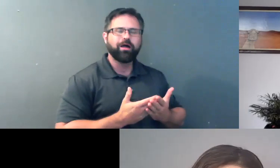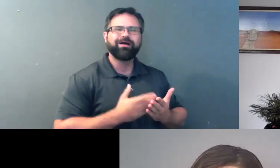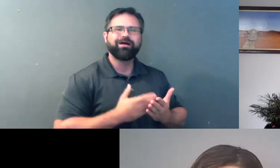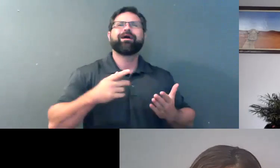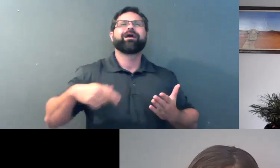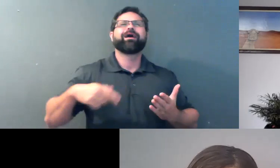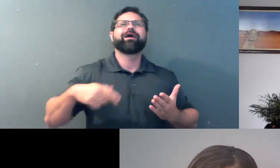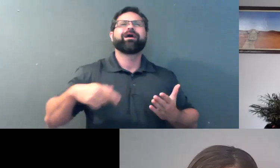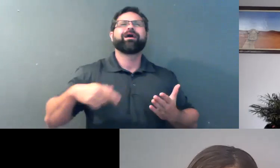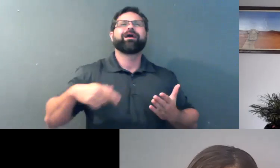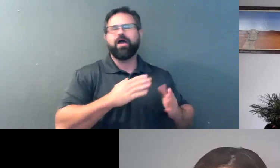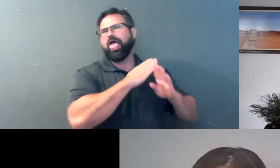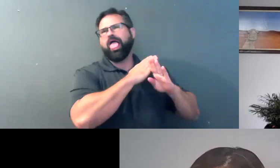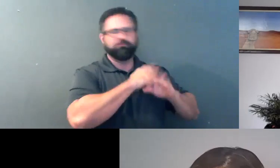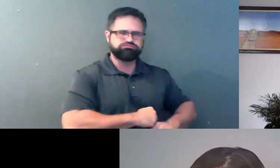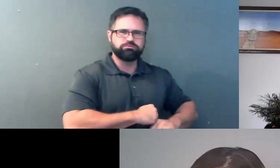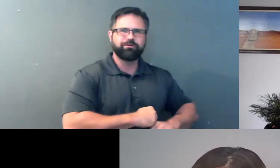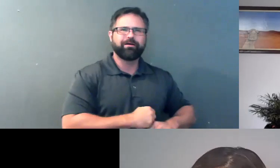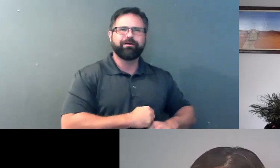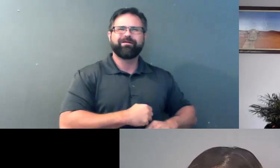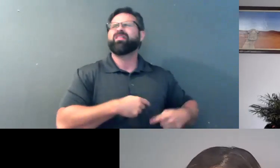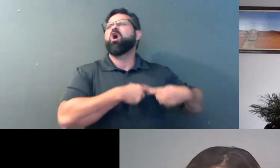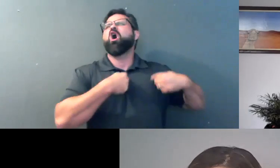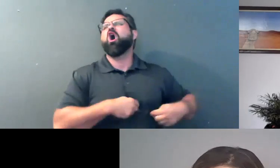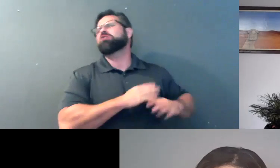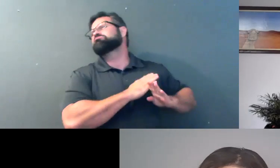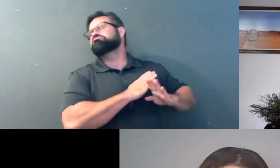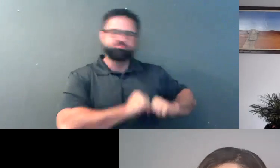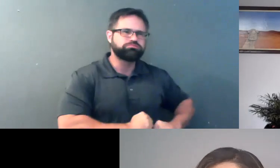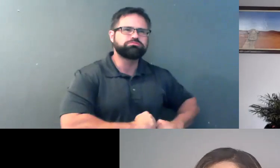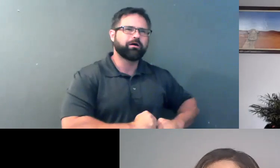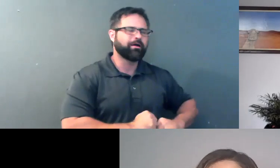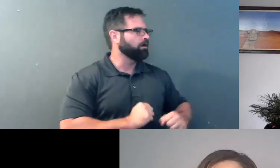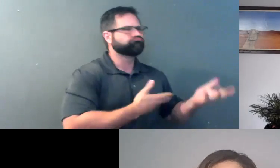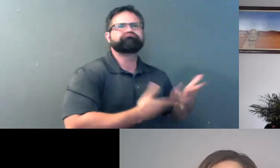what we're gonna gonna change make the change underground to happen like what you just said